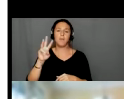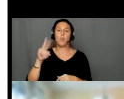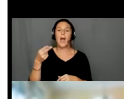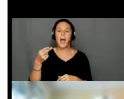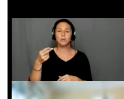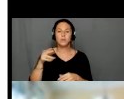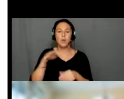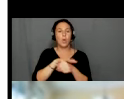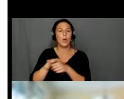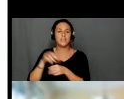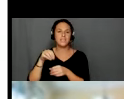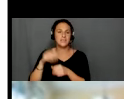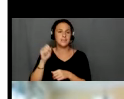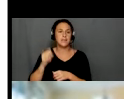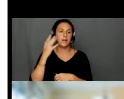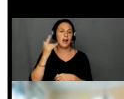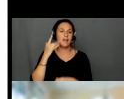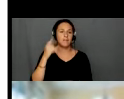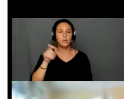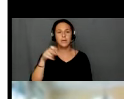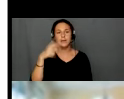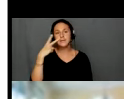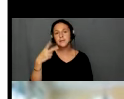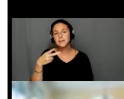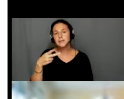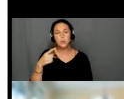California. see we don't have to linger on it.